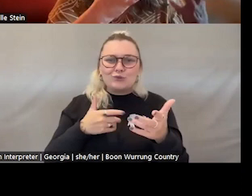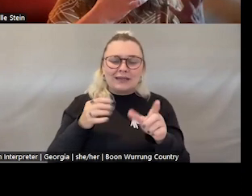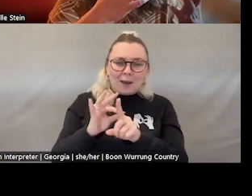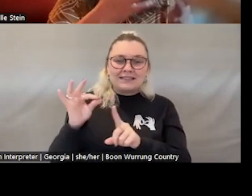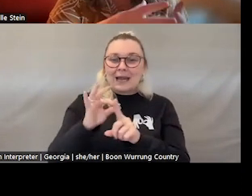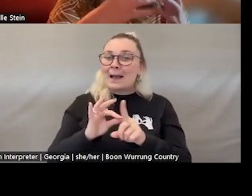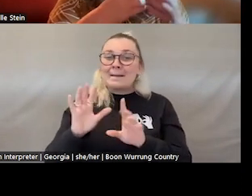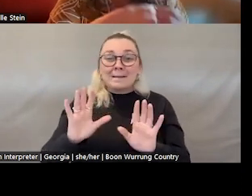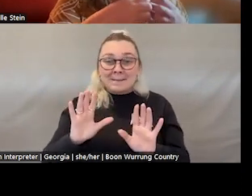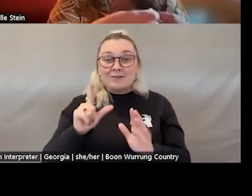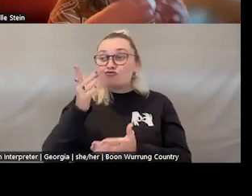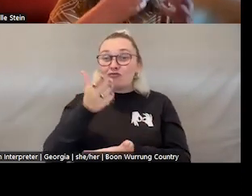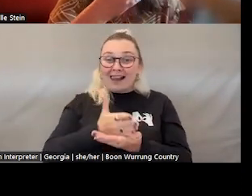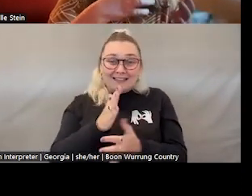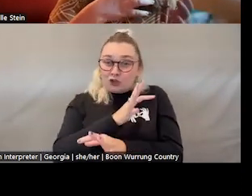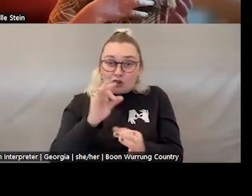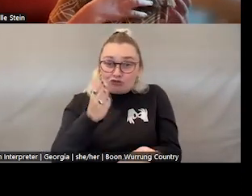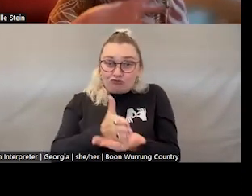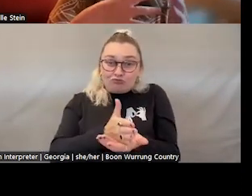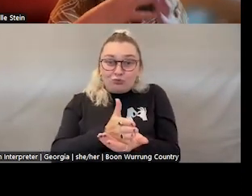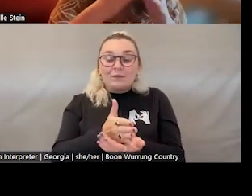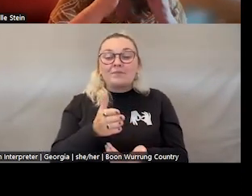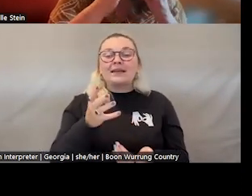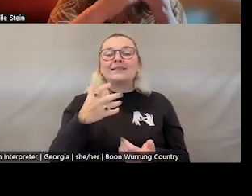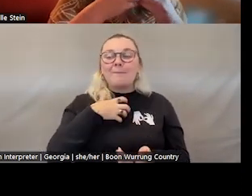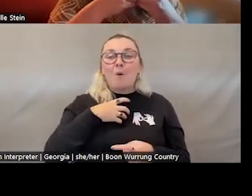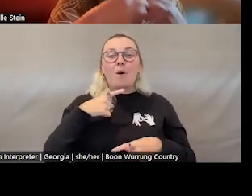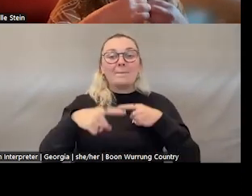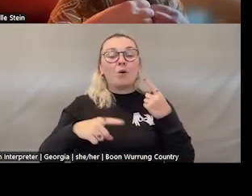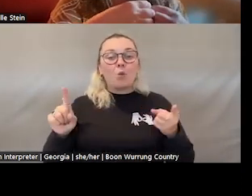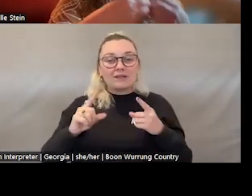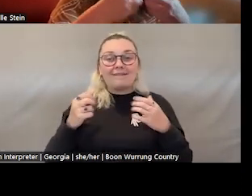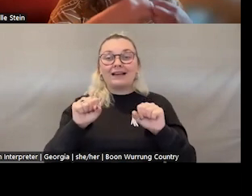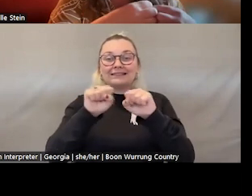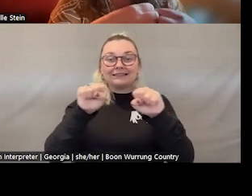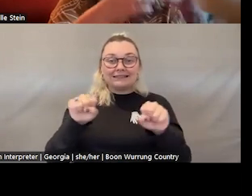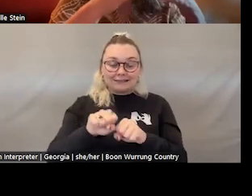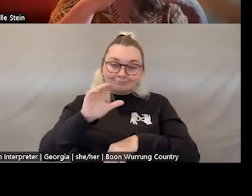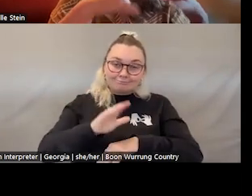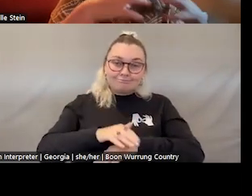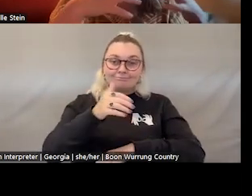but that is really not the case. It is more about having a system in place and less about the number